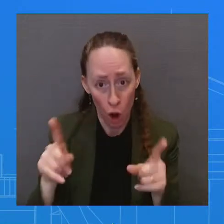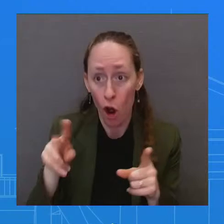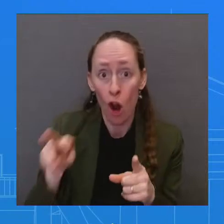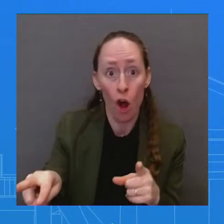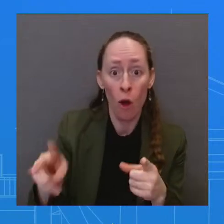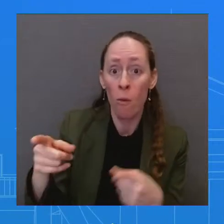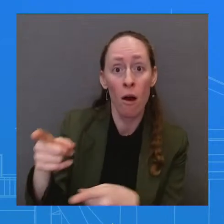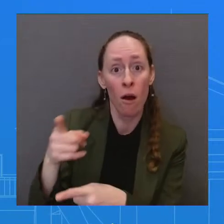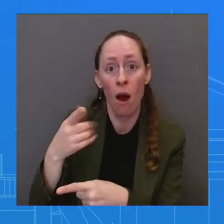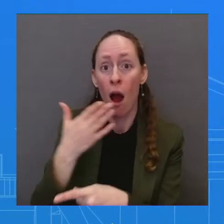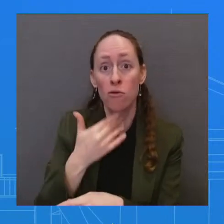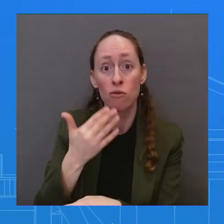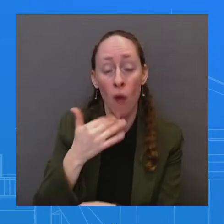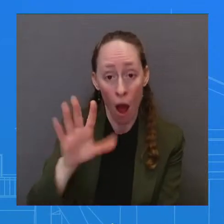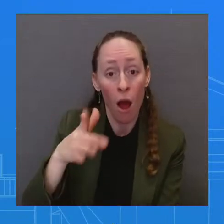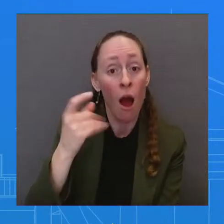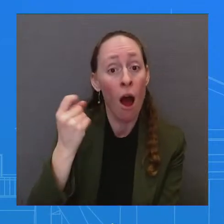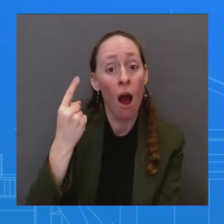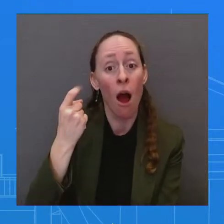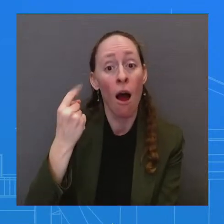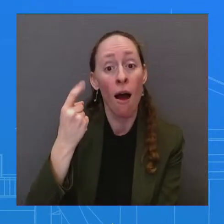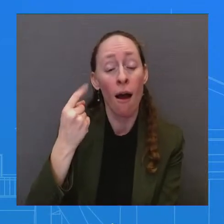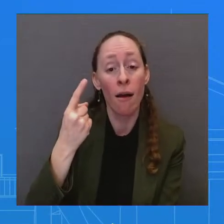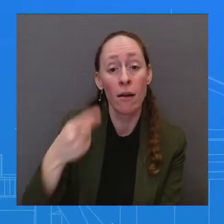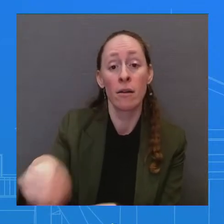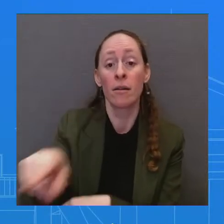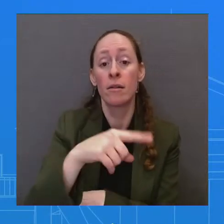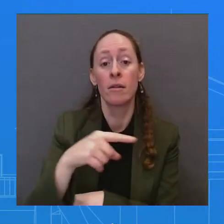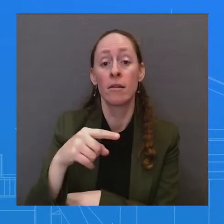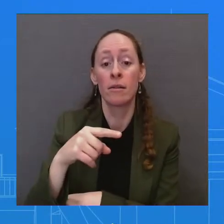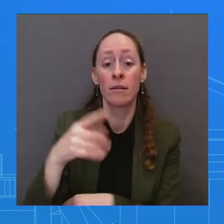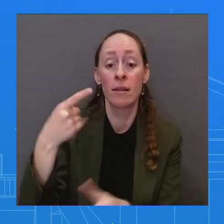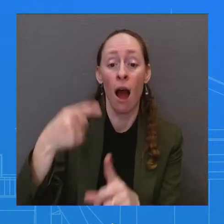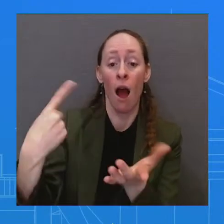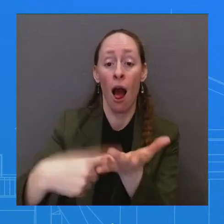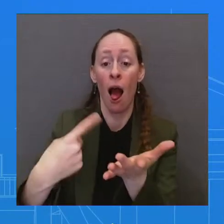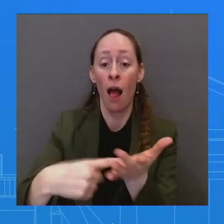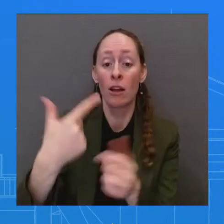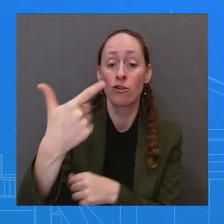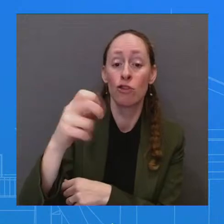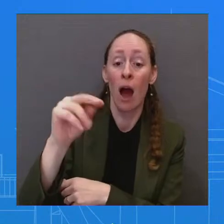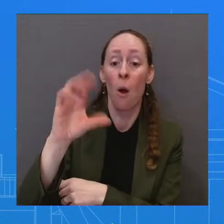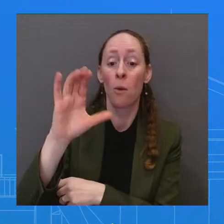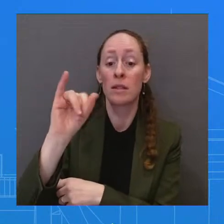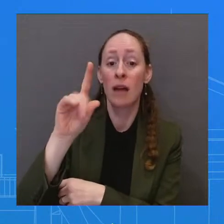by giving them some additional security assistance and, quite frankly, sharing with them our perspectives and advice and counsel